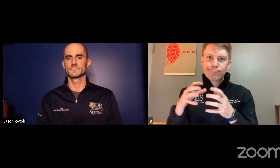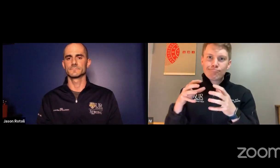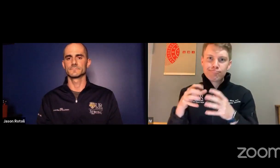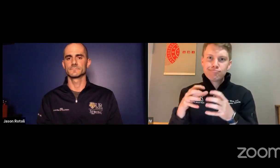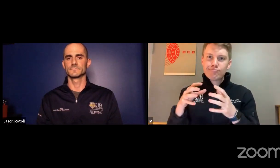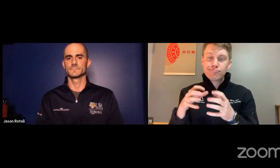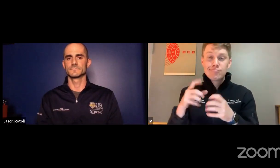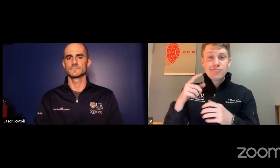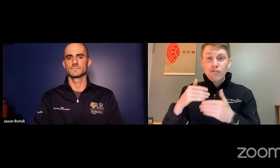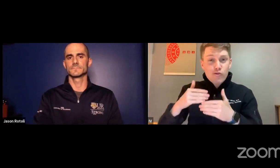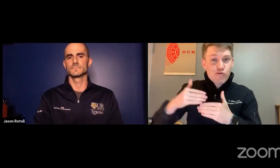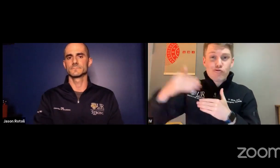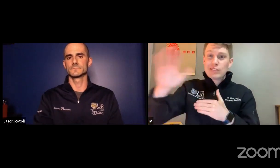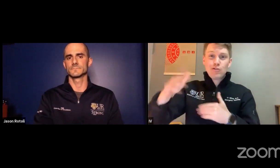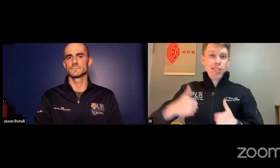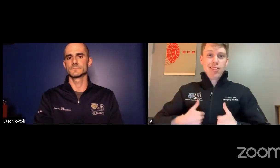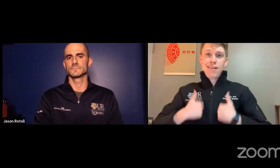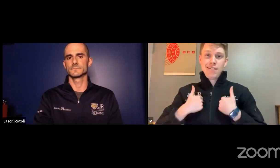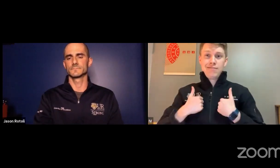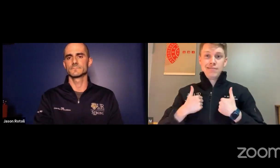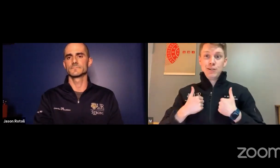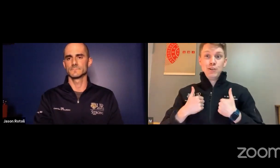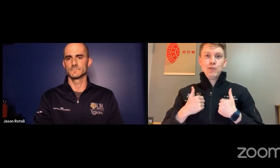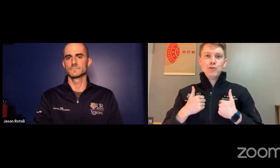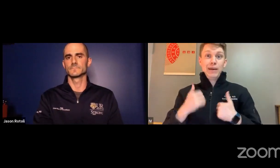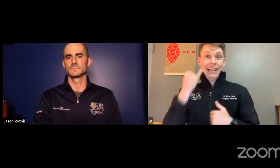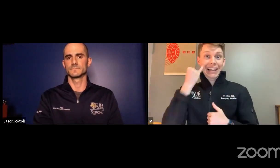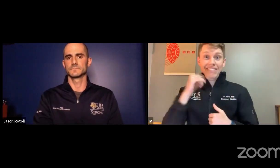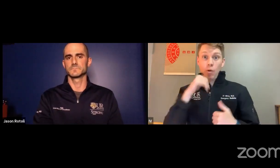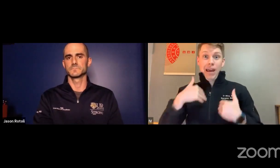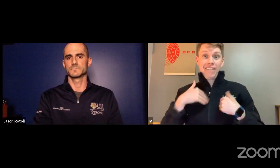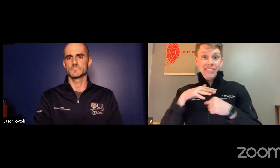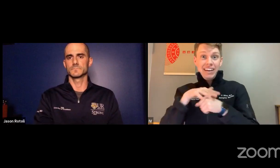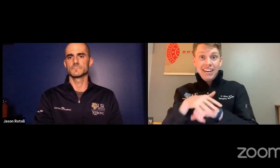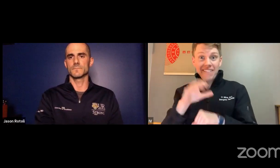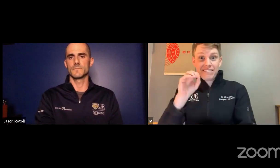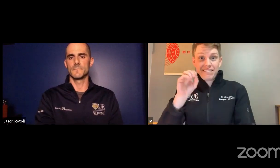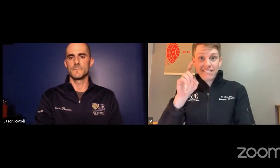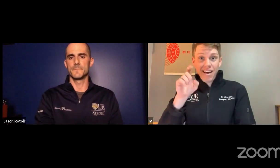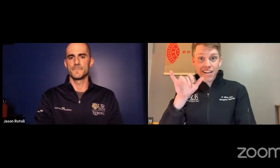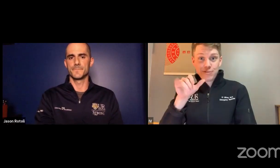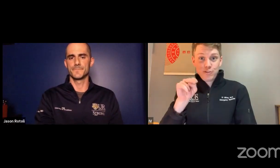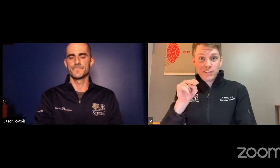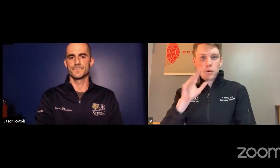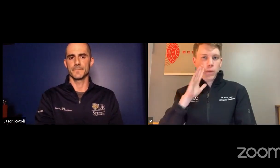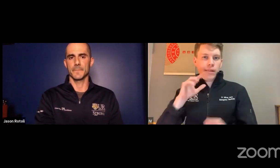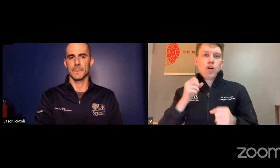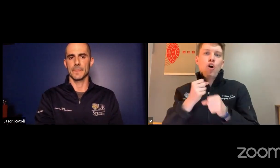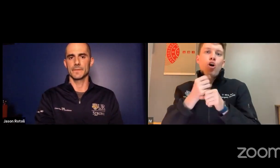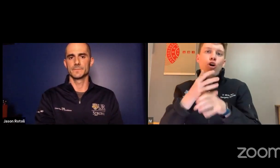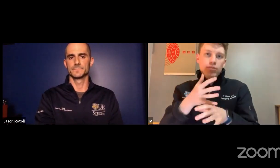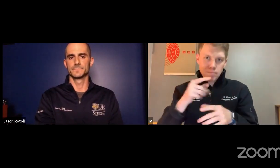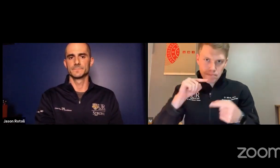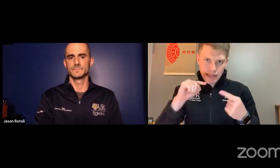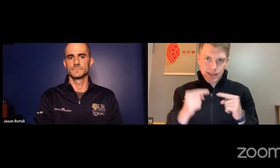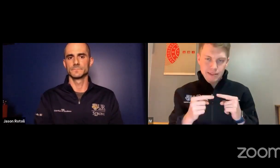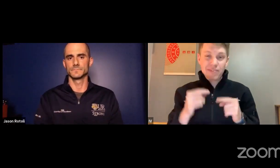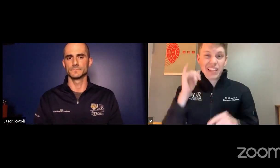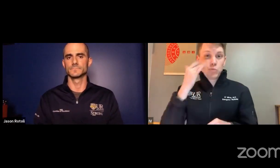about a heart attack and you're not getting enough blood flow, it will hurt. It will definitely hurt. Your heart needs to have